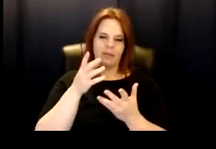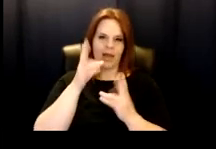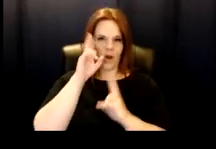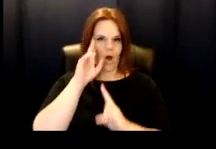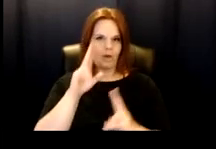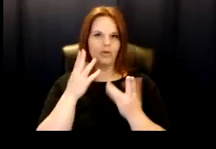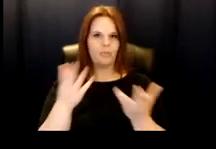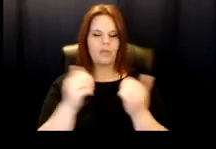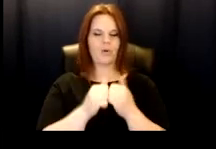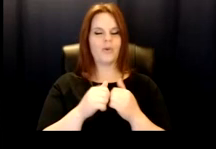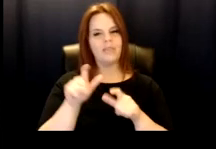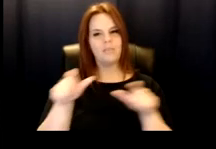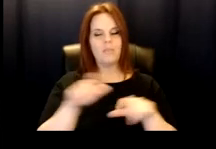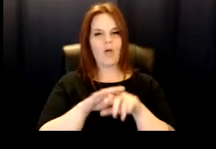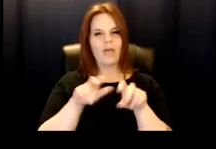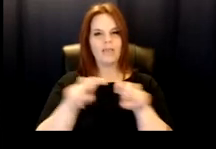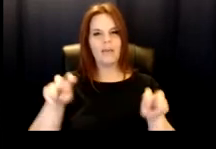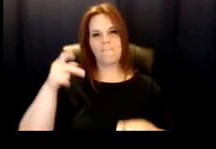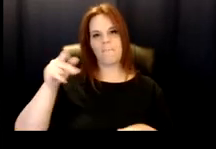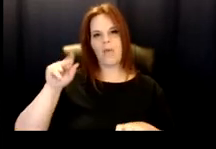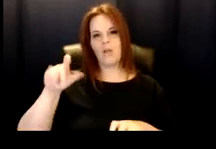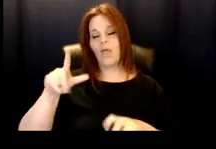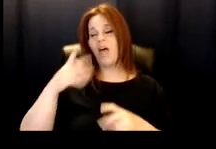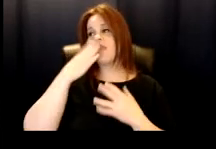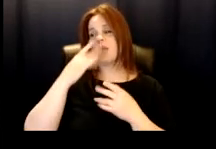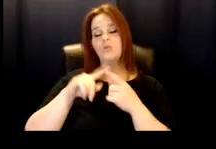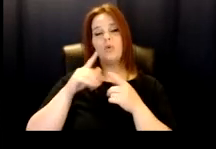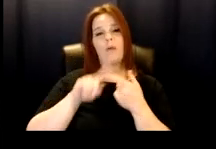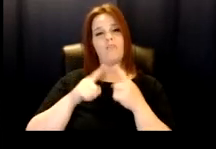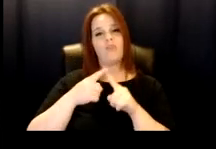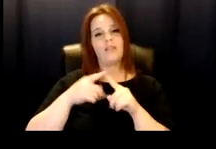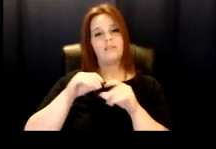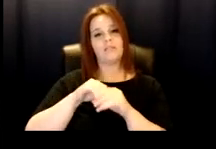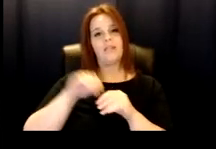And thanks to my friends in Cornell for allowing me to go out of order. I do apologize for